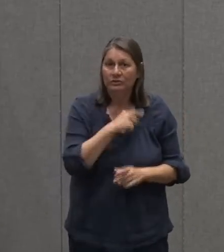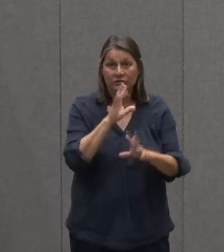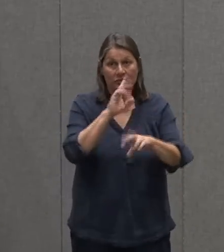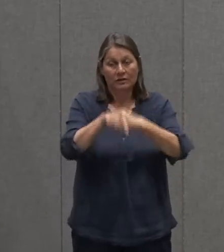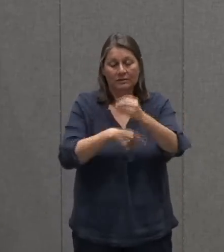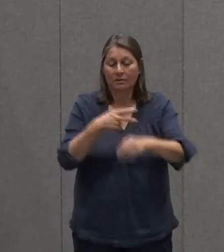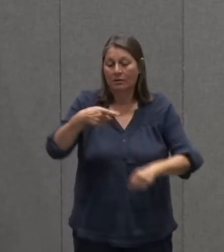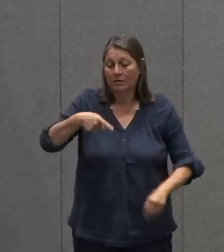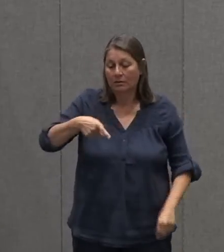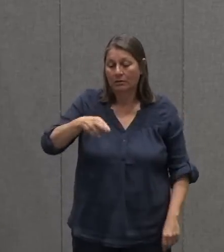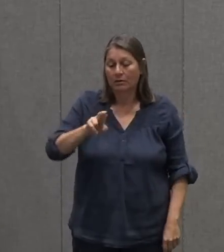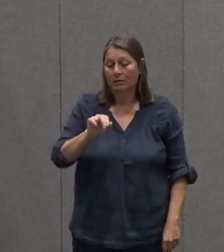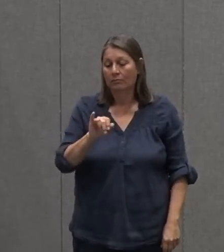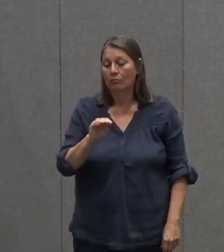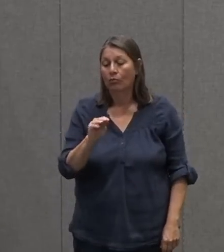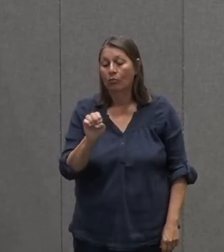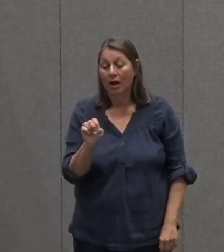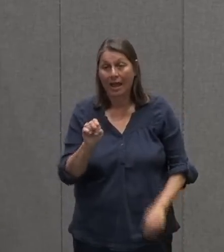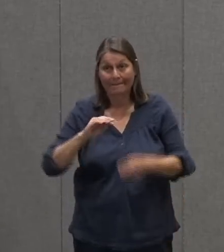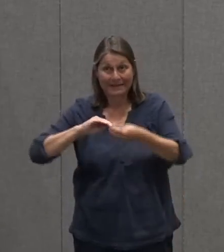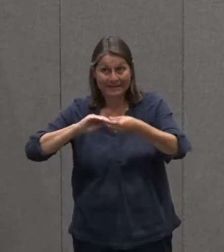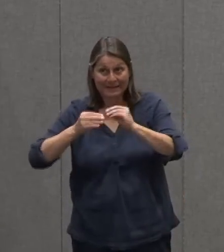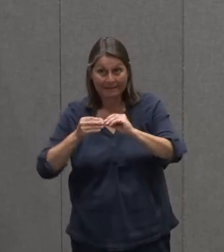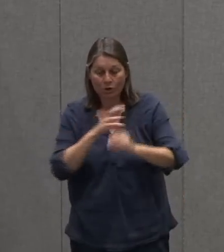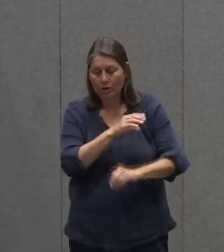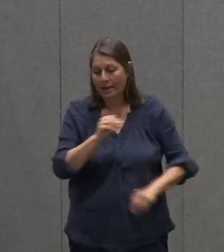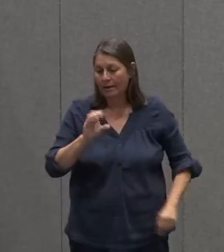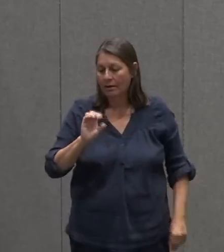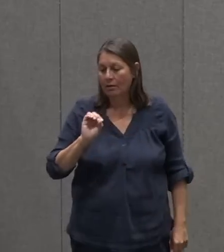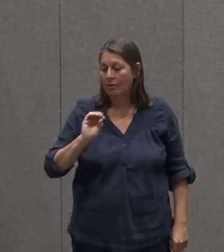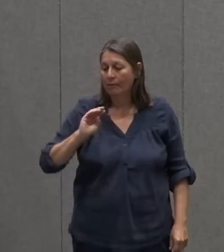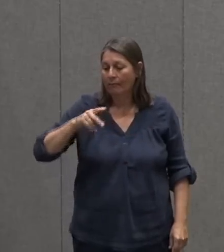Where a prime number is a number that only has two factors.